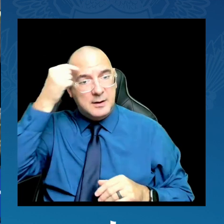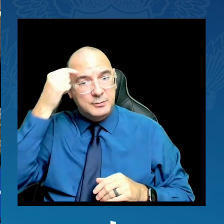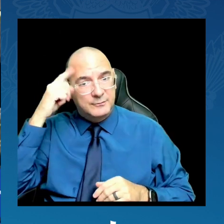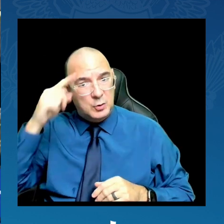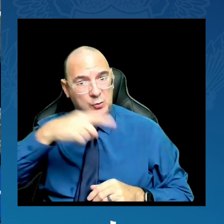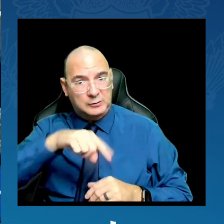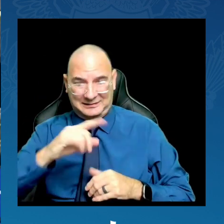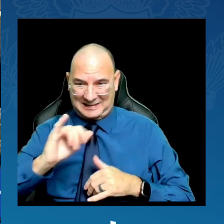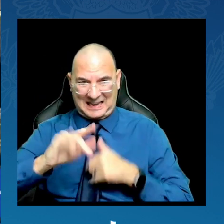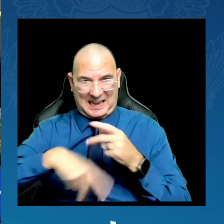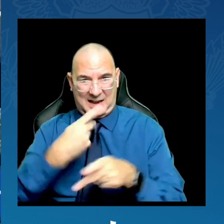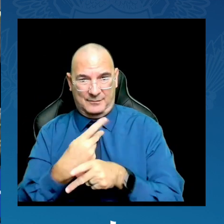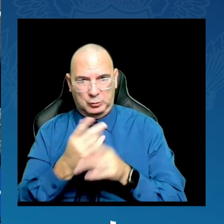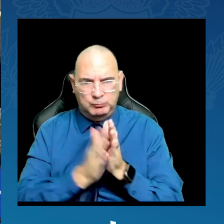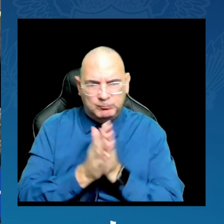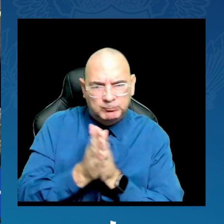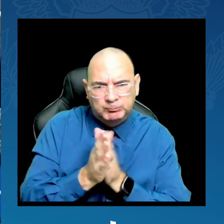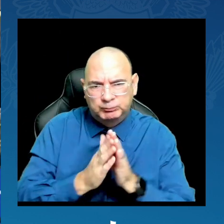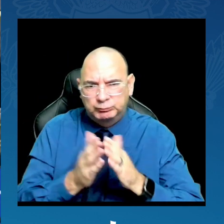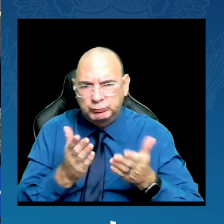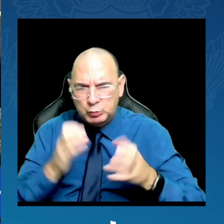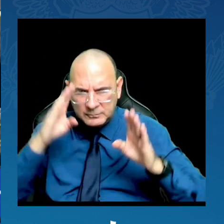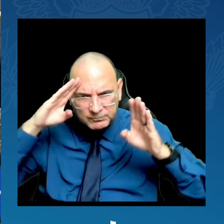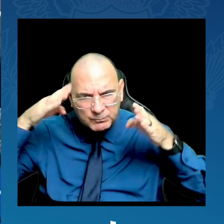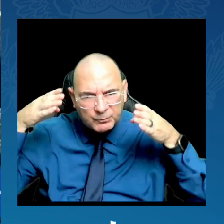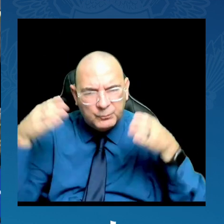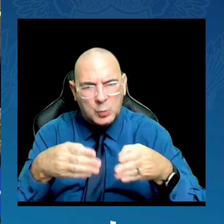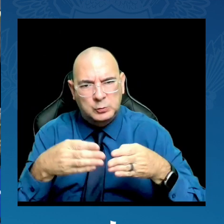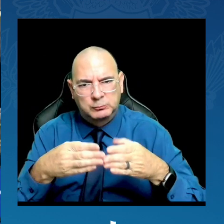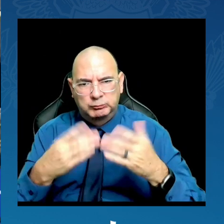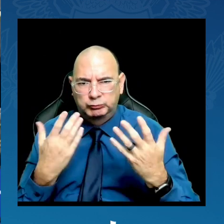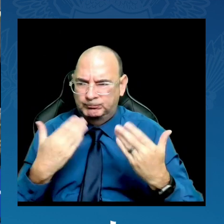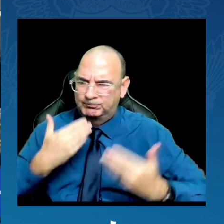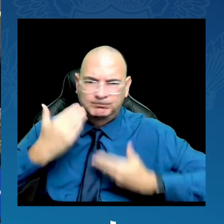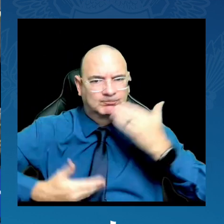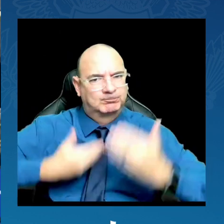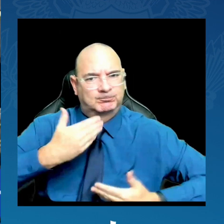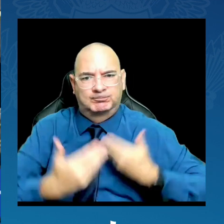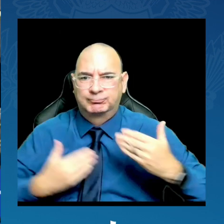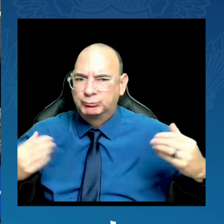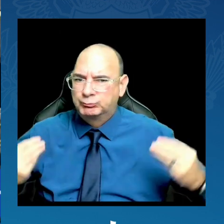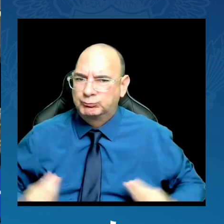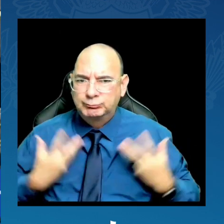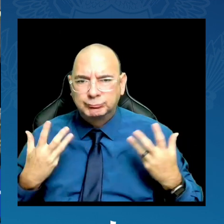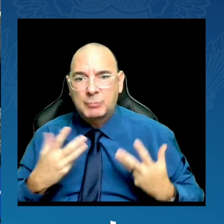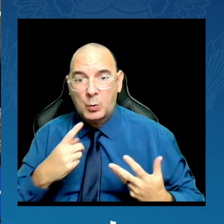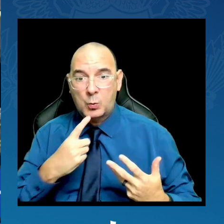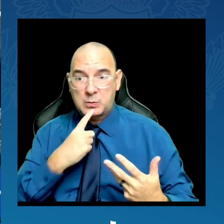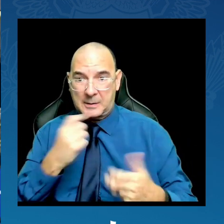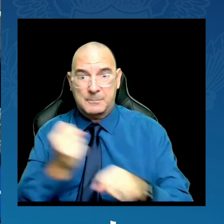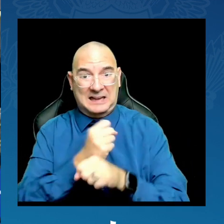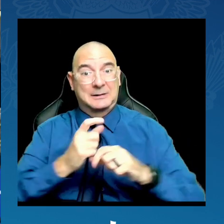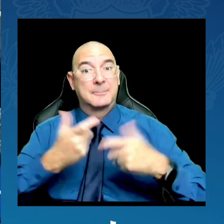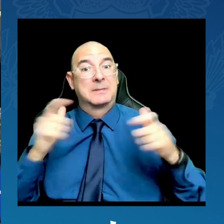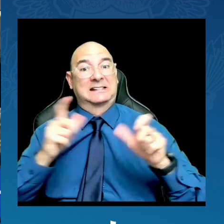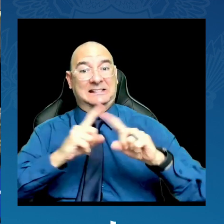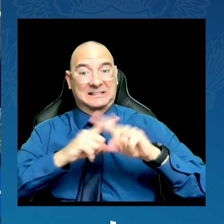and attention and passion. And it is making a difference. So thank you all very much. I'm going to now move us to the second session,